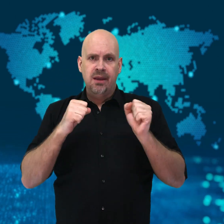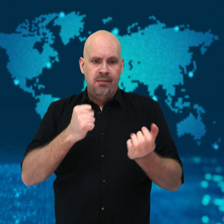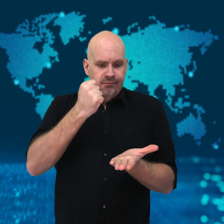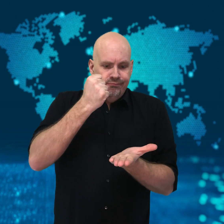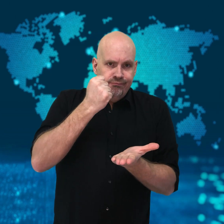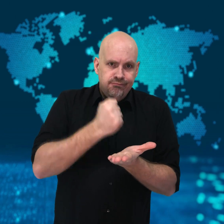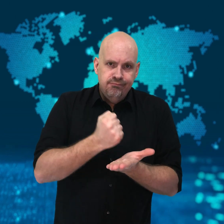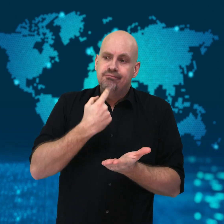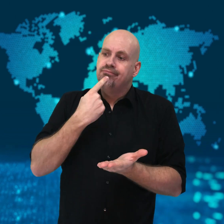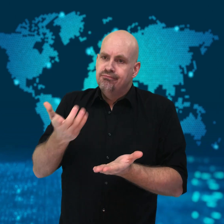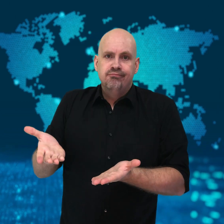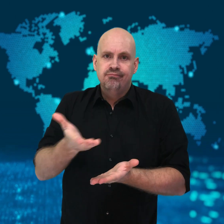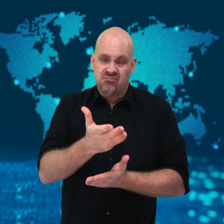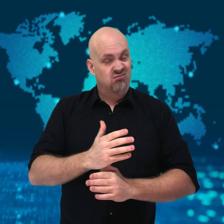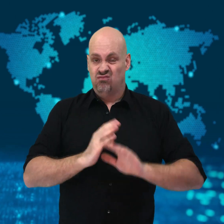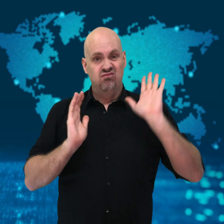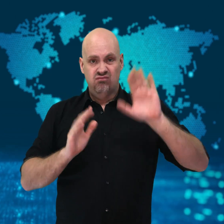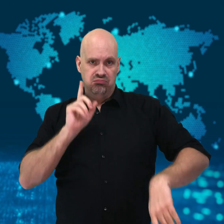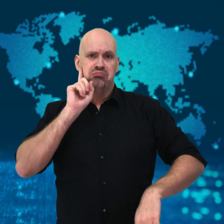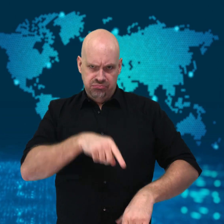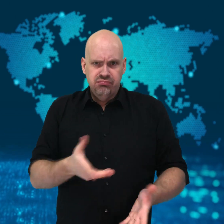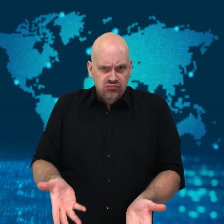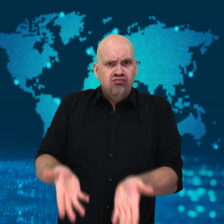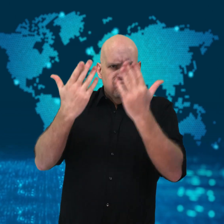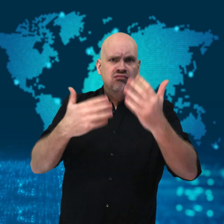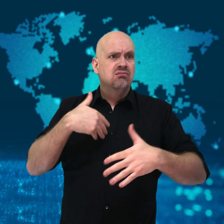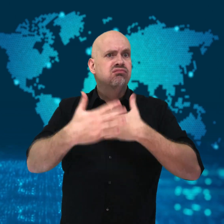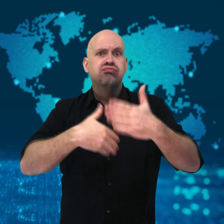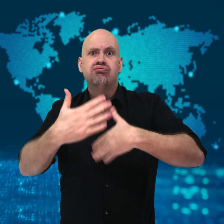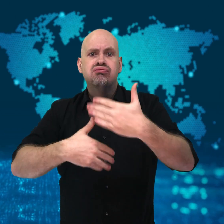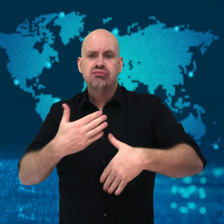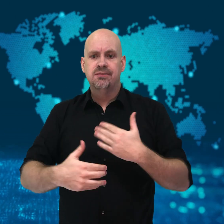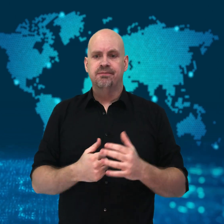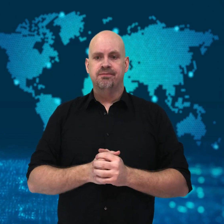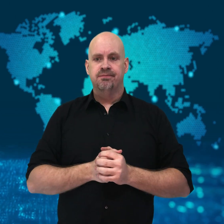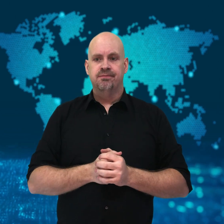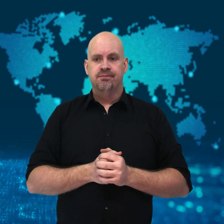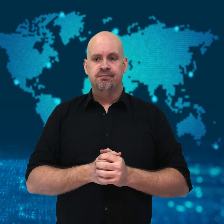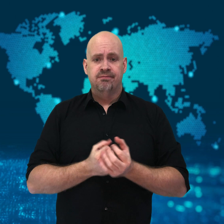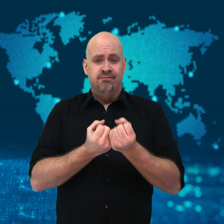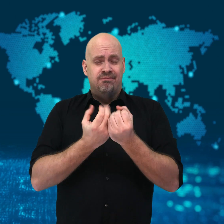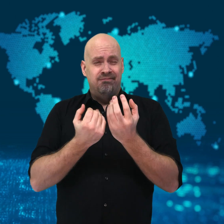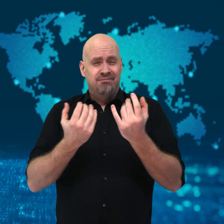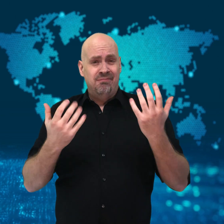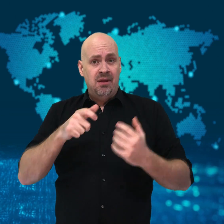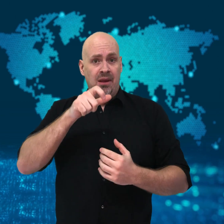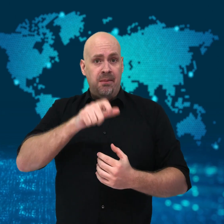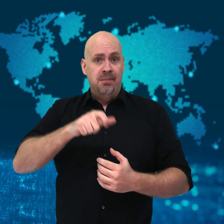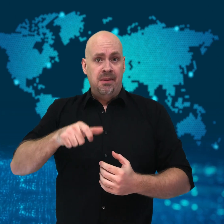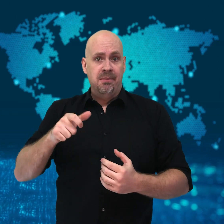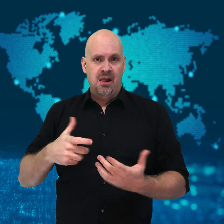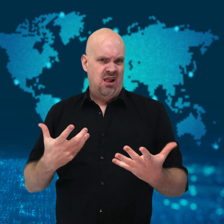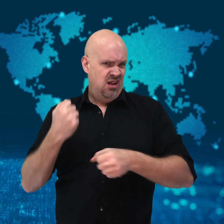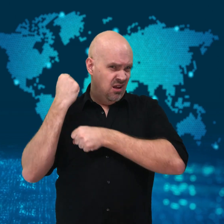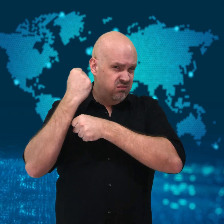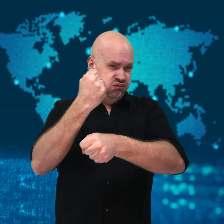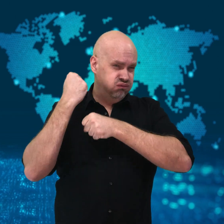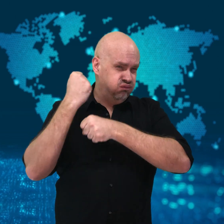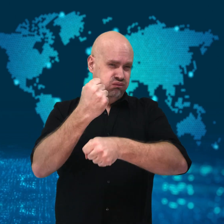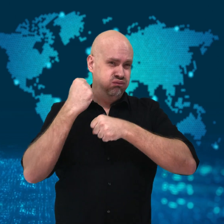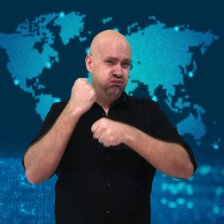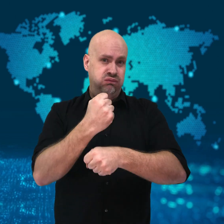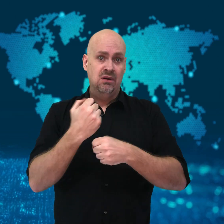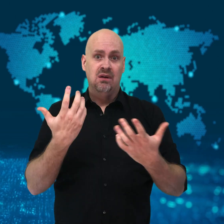Hundreds of thousands of people are protesting against the military